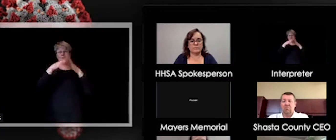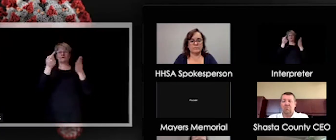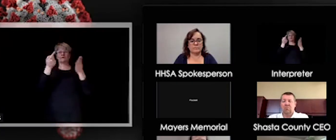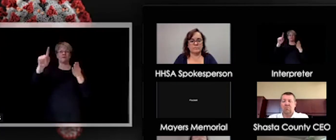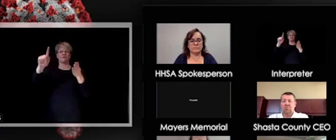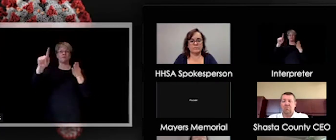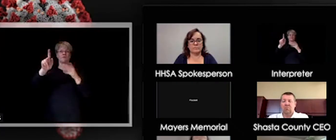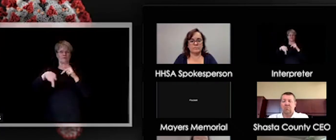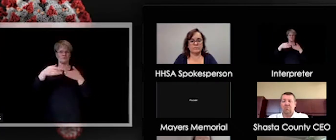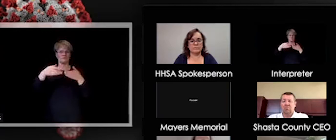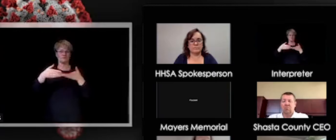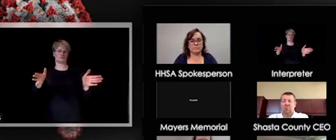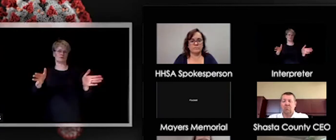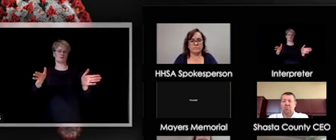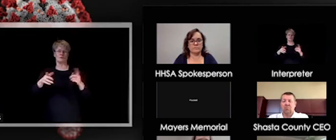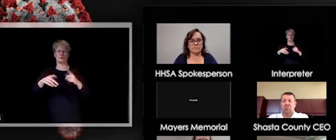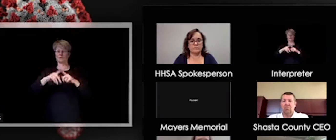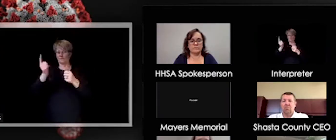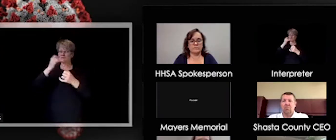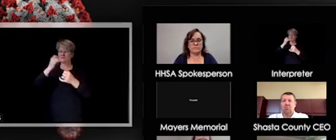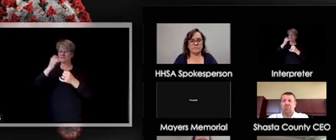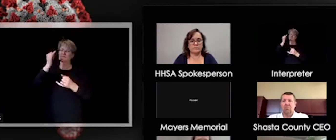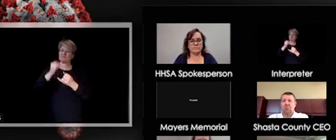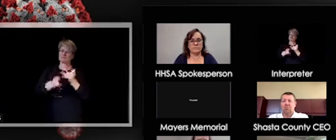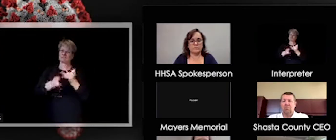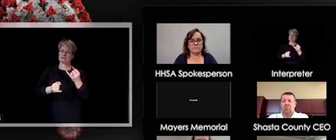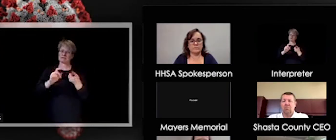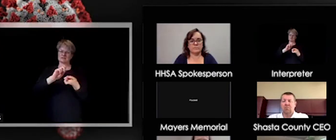finalized. Would it be more to let people know where